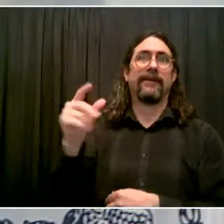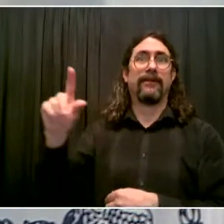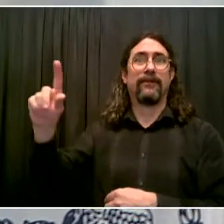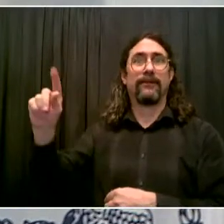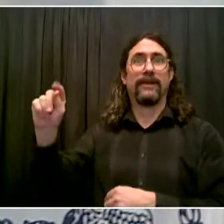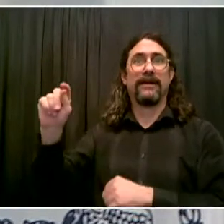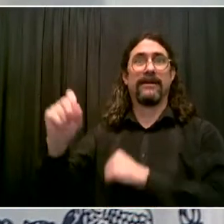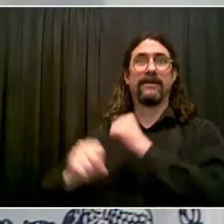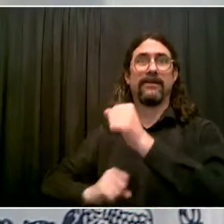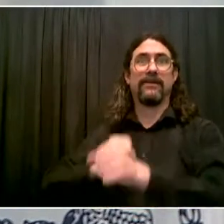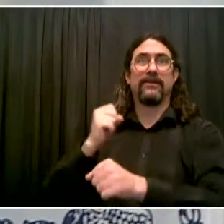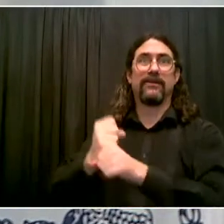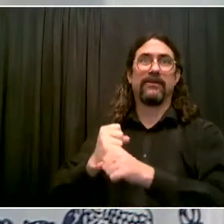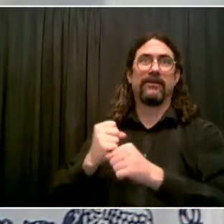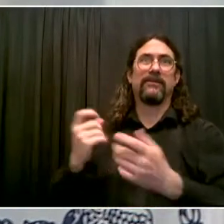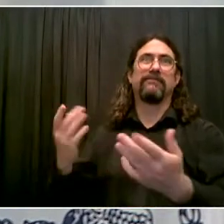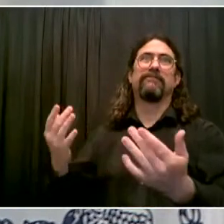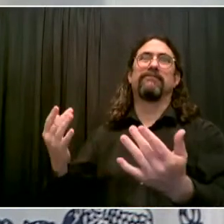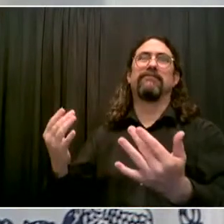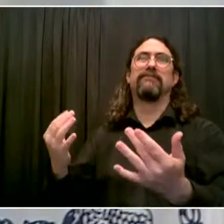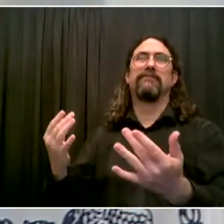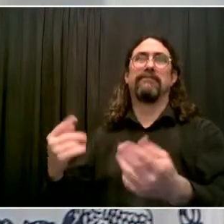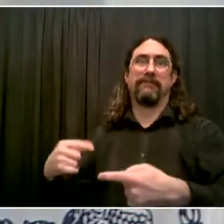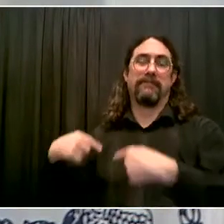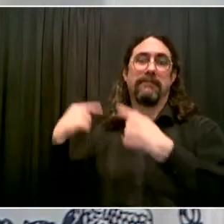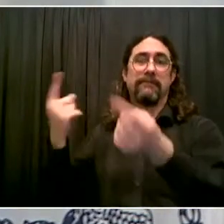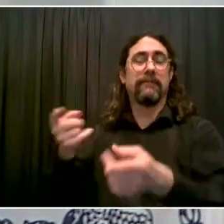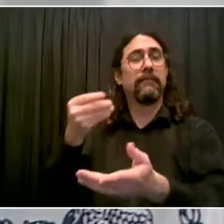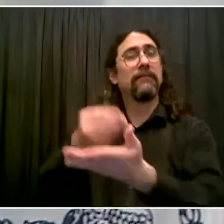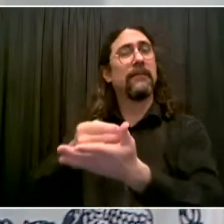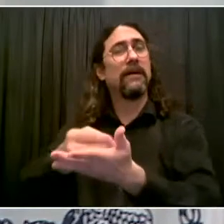FAIRNESS FOR NEW YORK CITY ANANI D WANT TO GIVE A SPECICIAL SSUHOT T